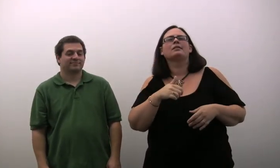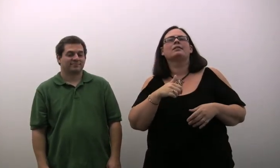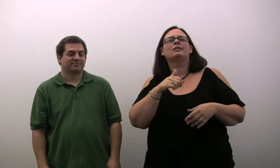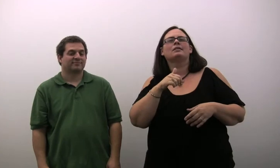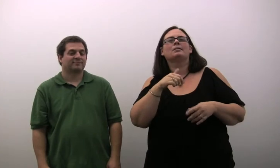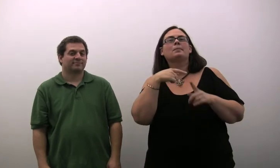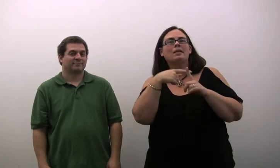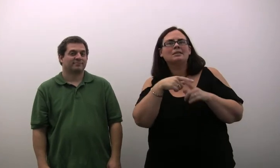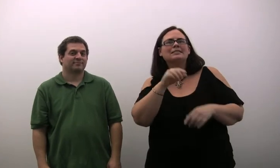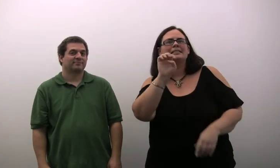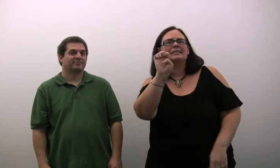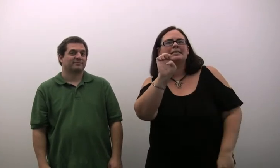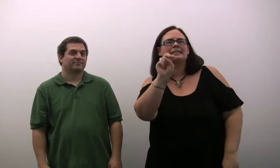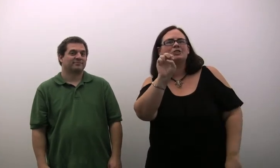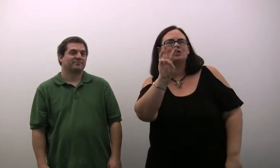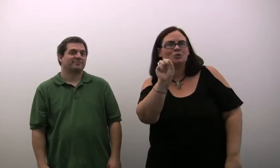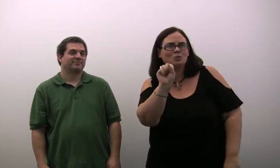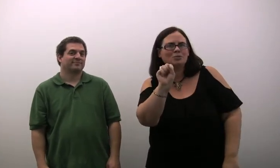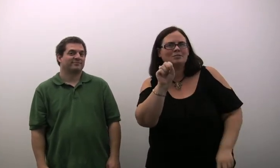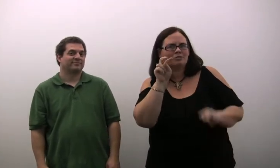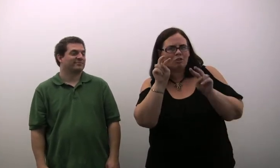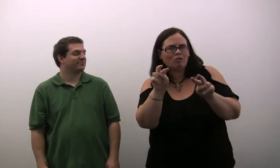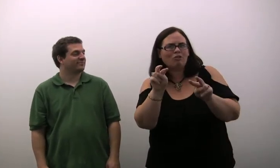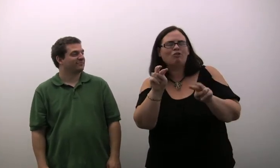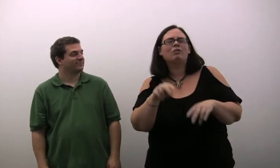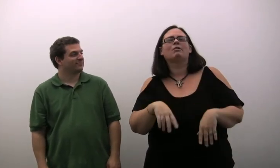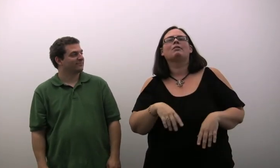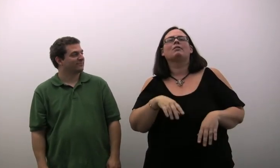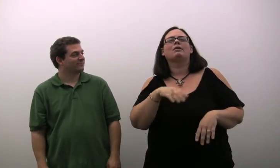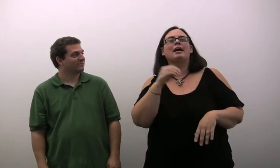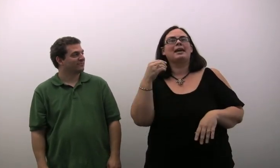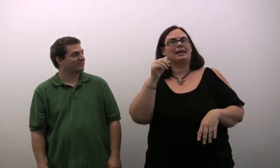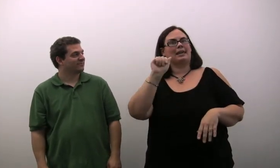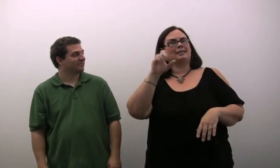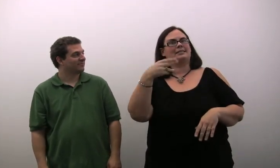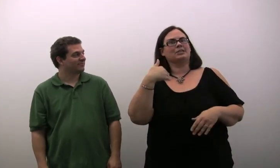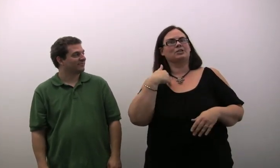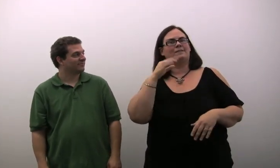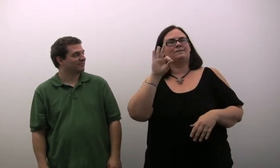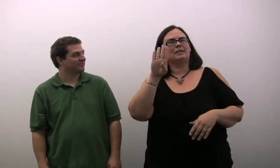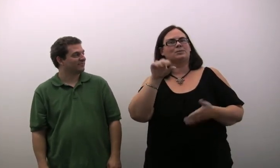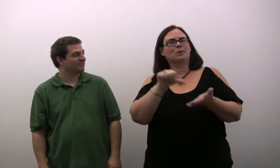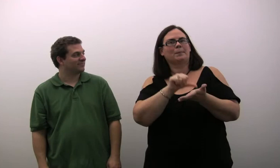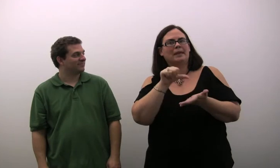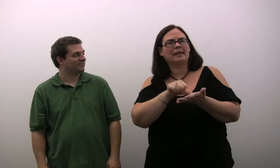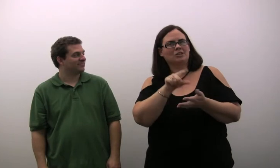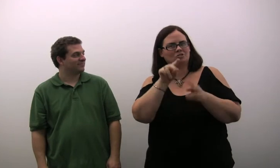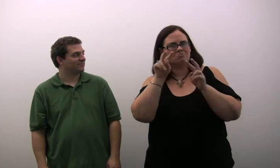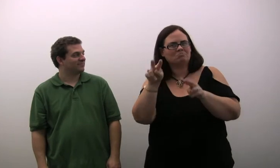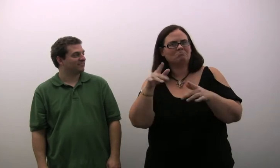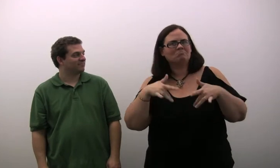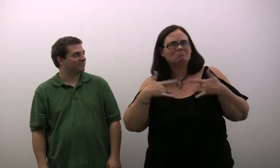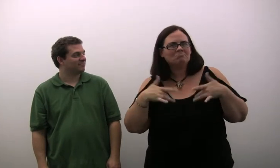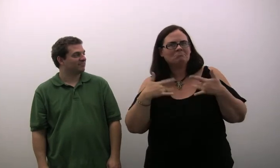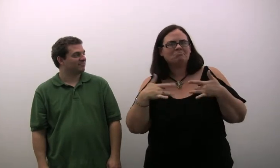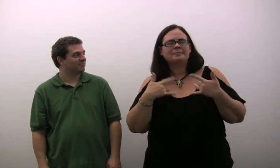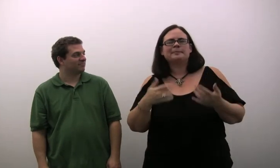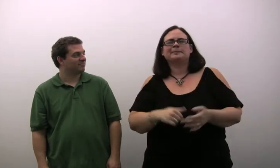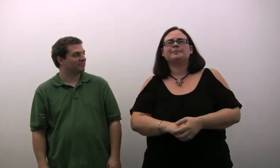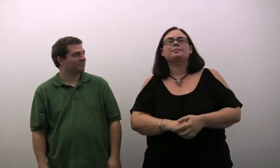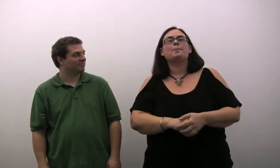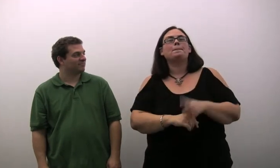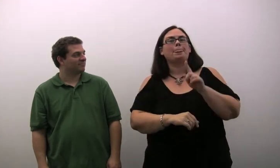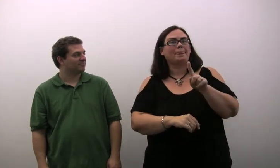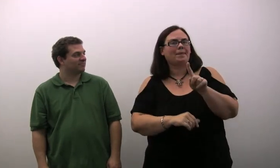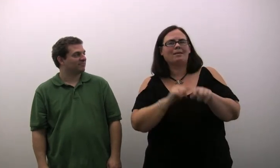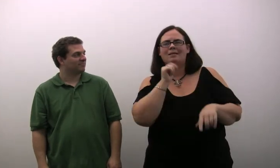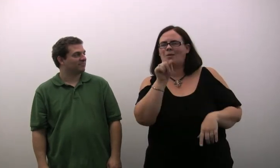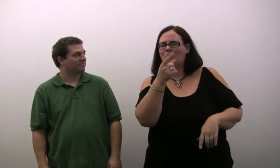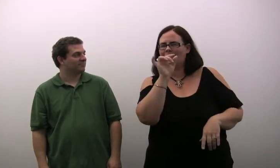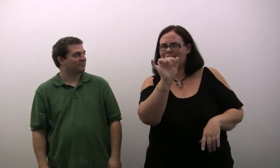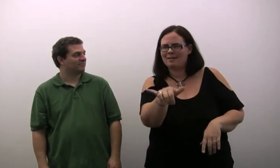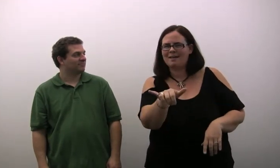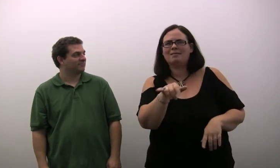You can also subscribe to our e-news and Facebook page for updates.